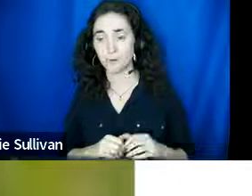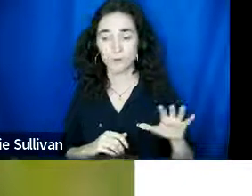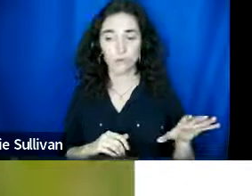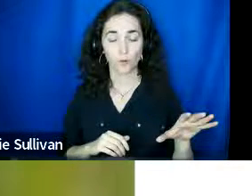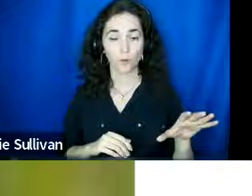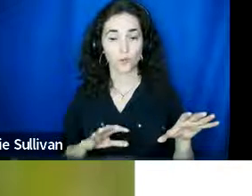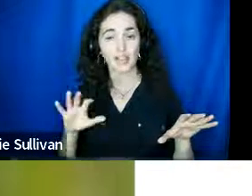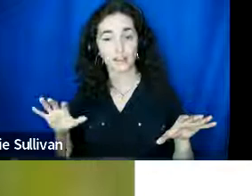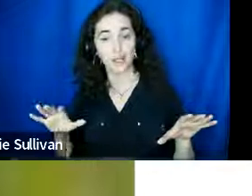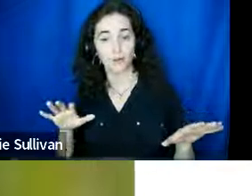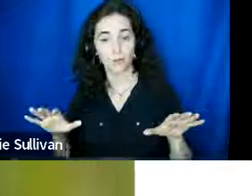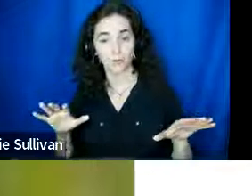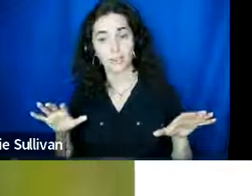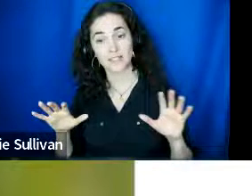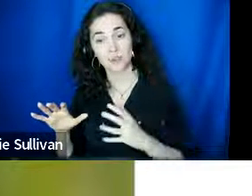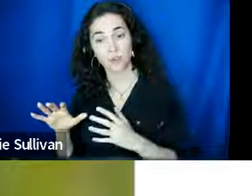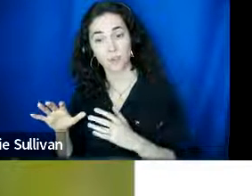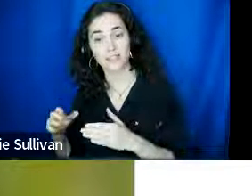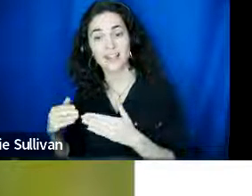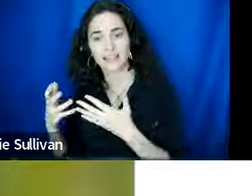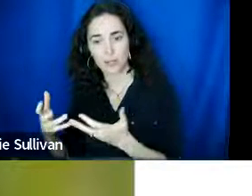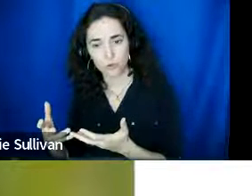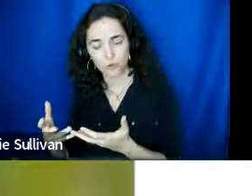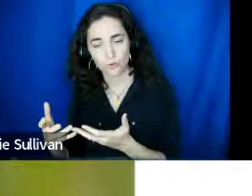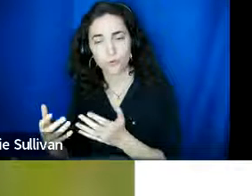Native users versus second language. users and since you're going to be a second language.